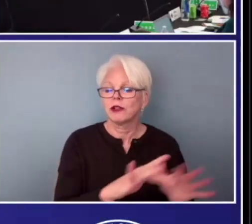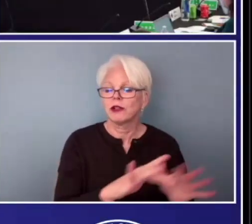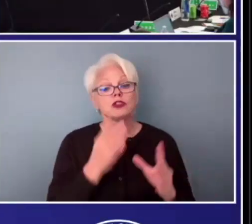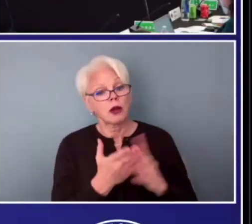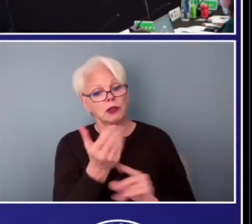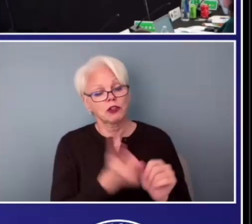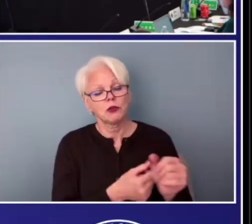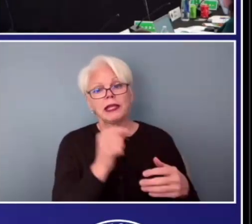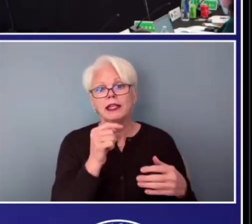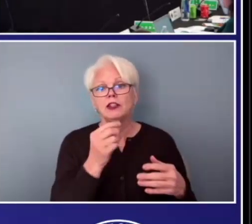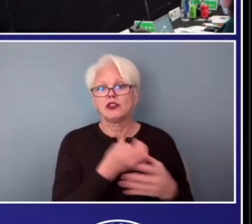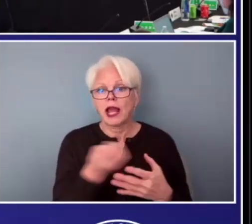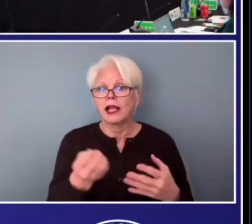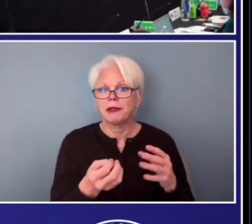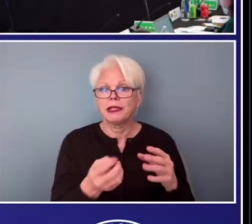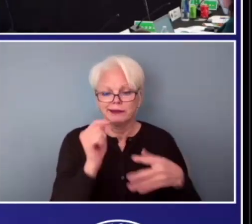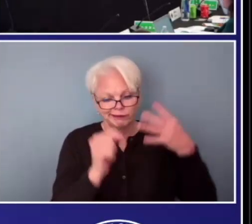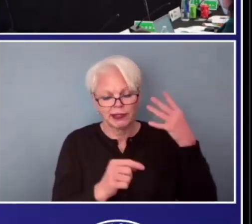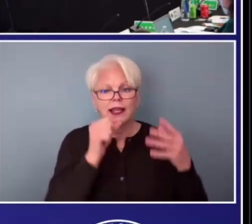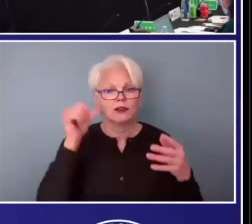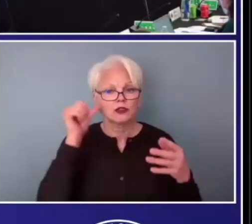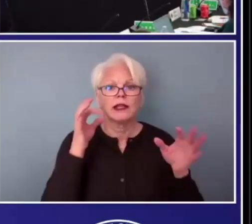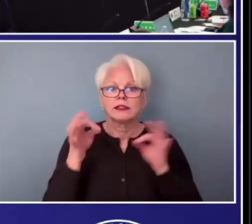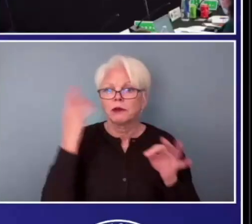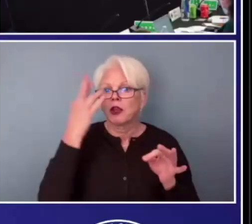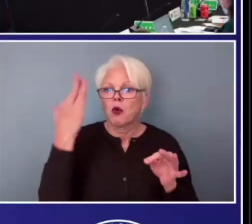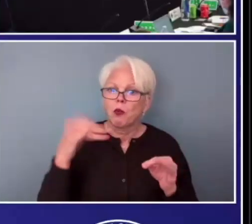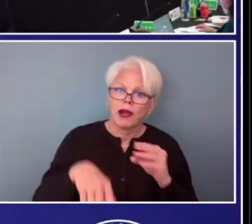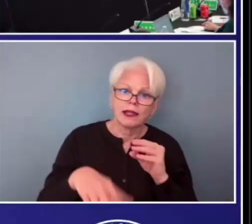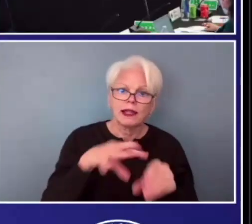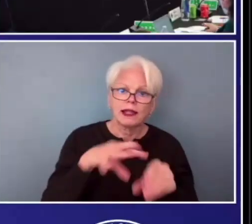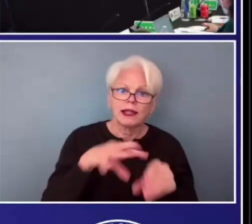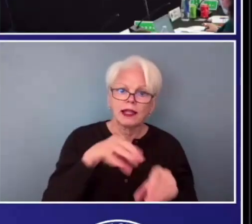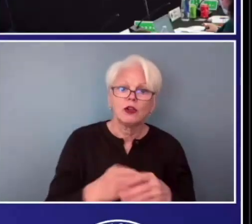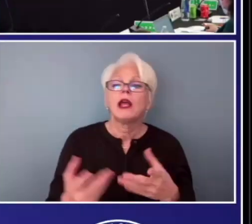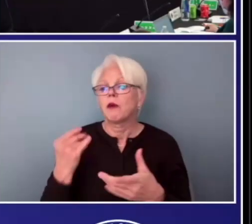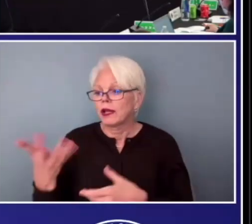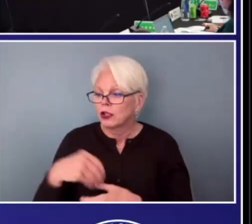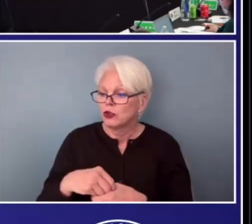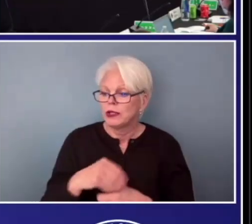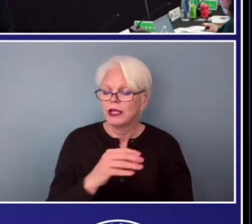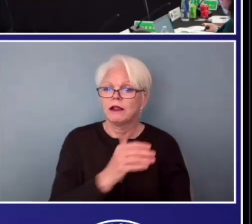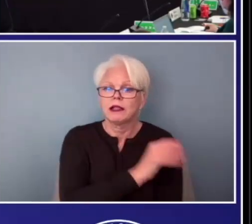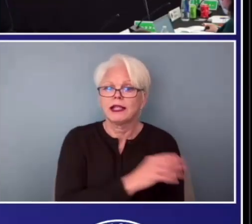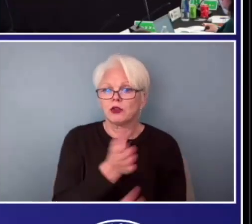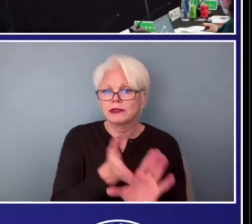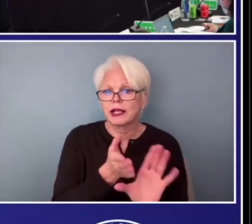yesterday, and the rational basis for including them, including the addition of the clinical psychology program. And then you just heard me explain why we